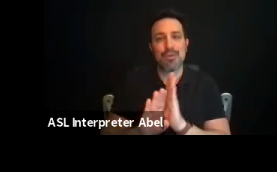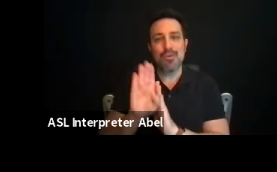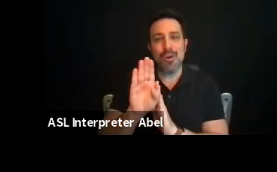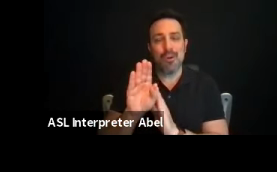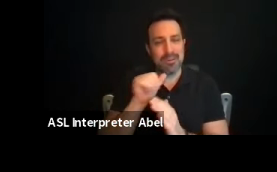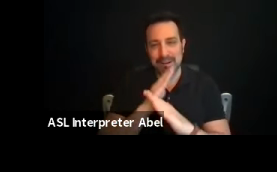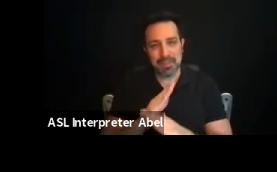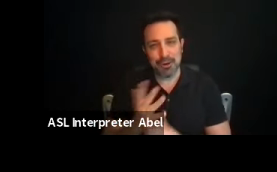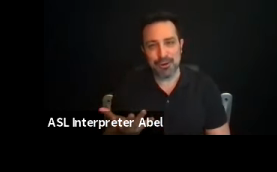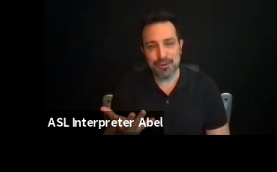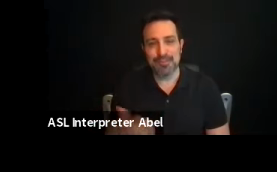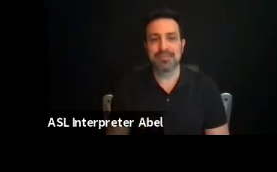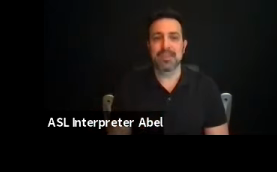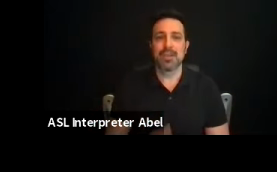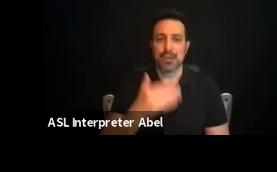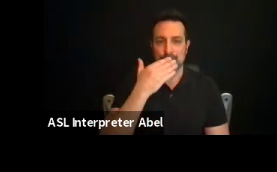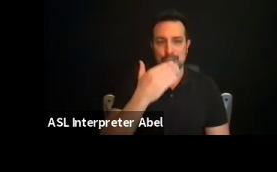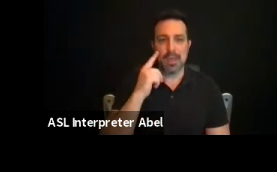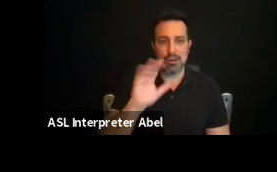things differently and to experience discomfort by seeing